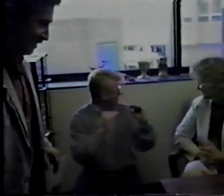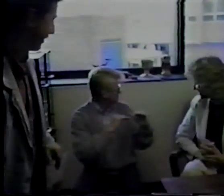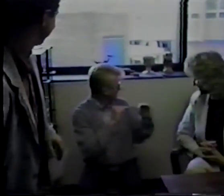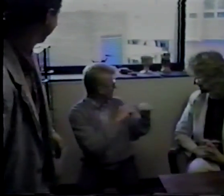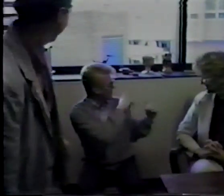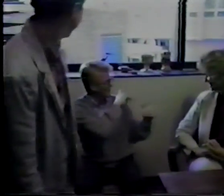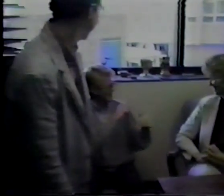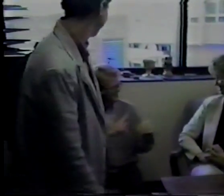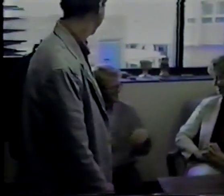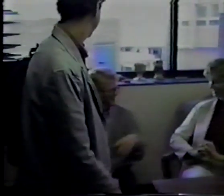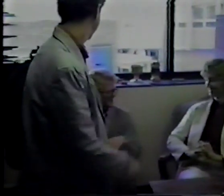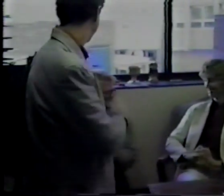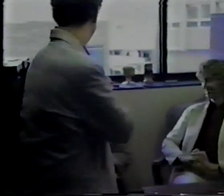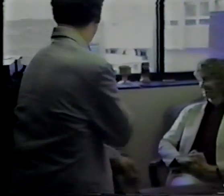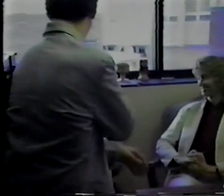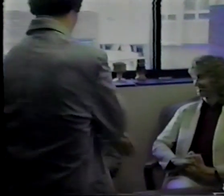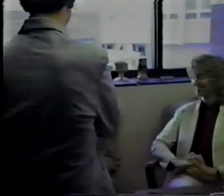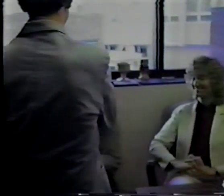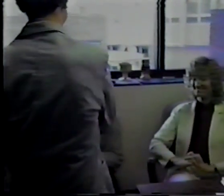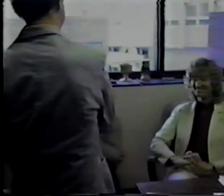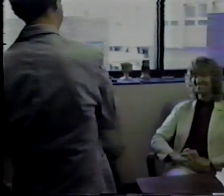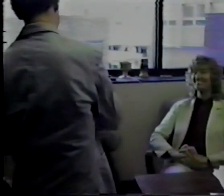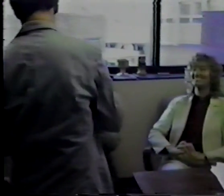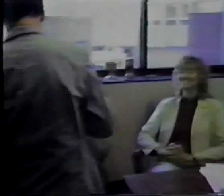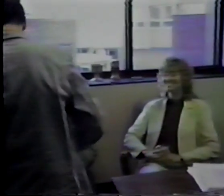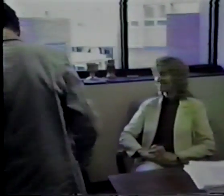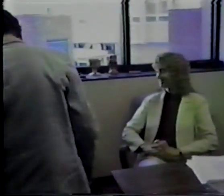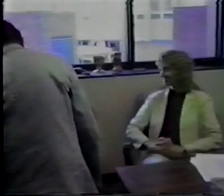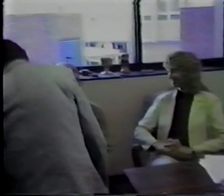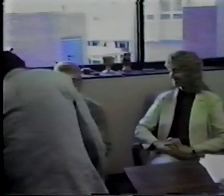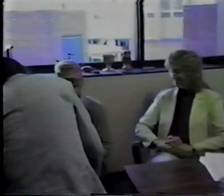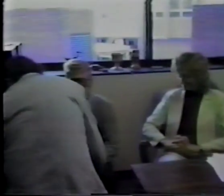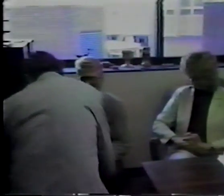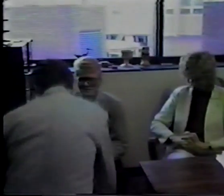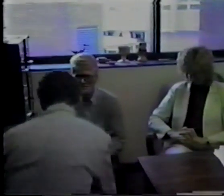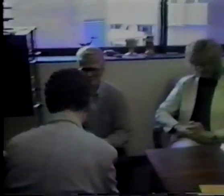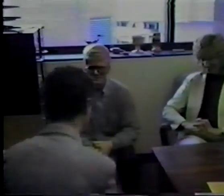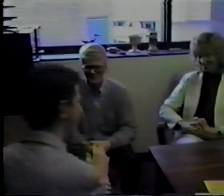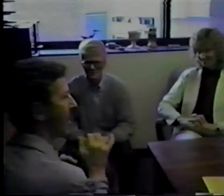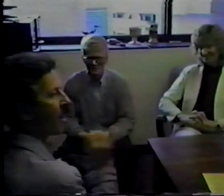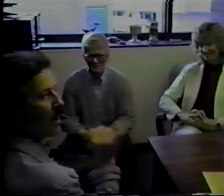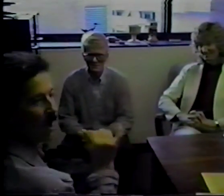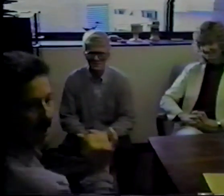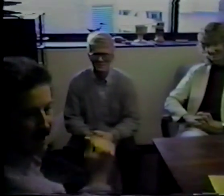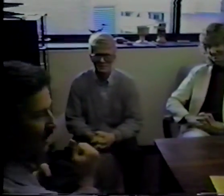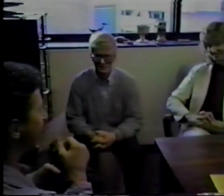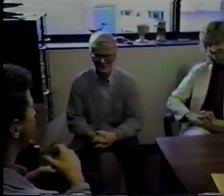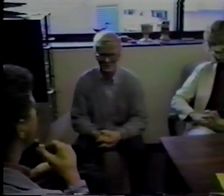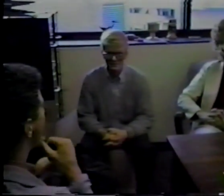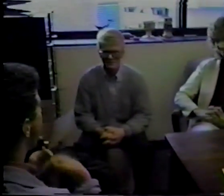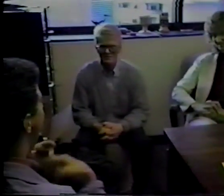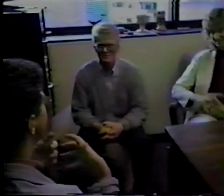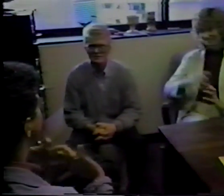We'll just keep moving closer to this window (professor giggles)